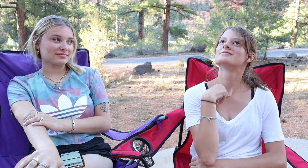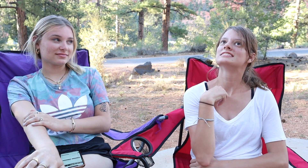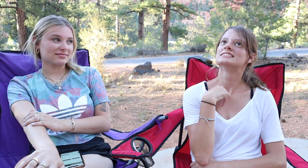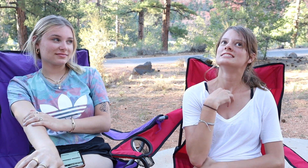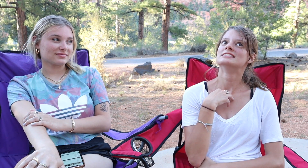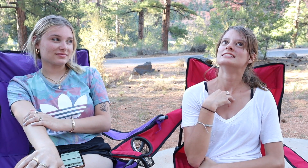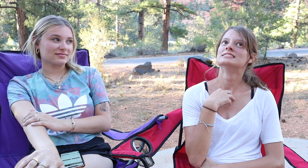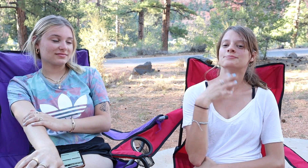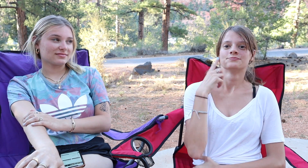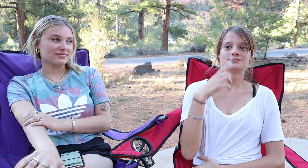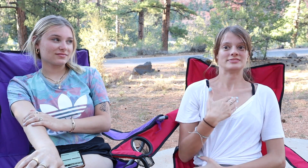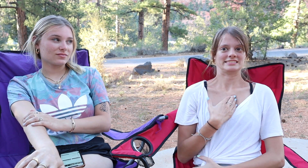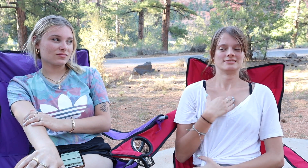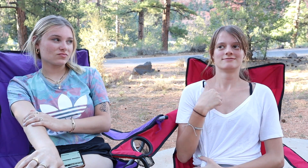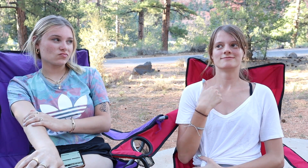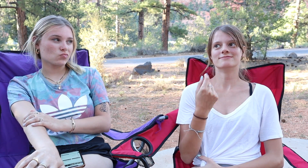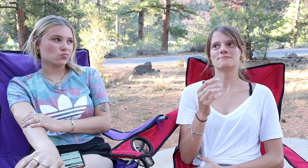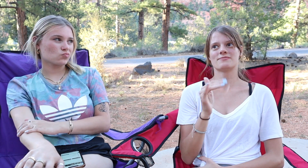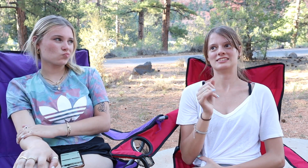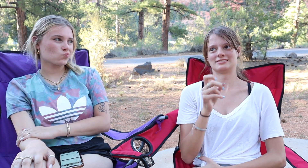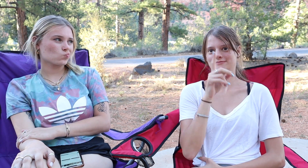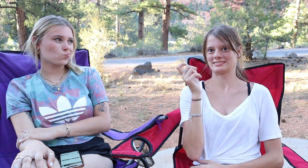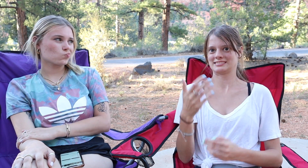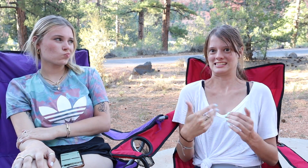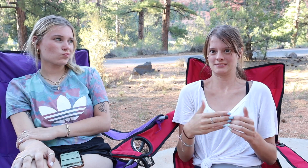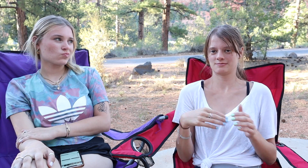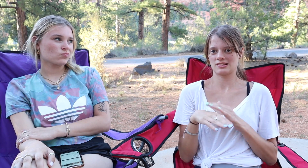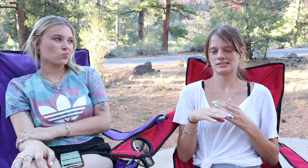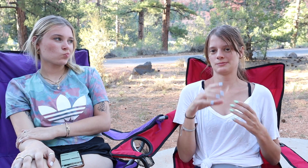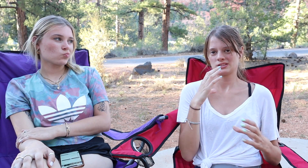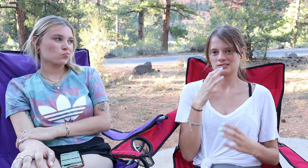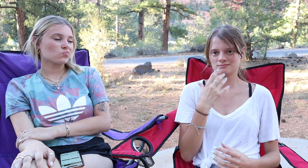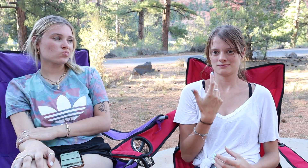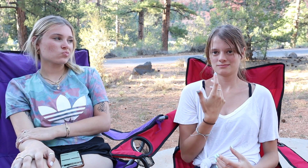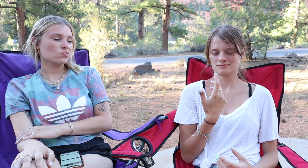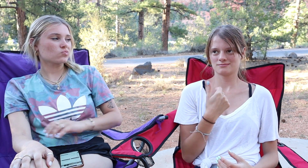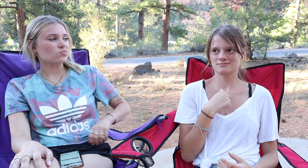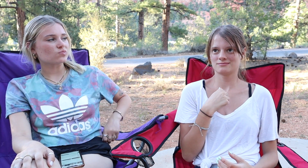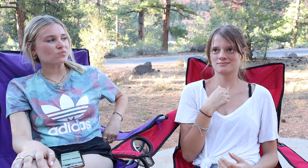K: umm for me personally I am biased about that because it is easy to access to communicate with deaf guys